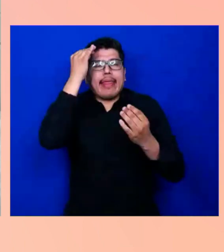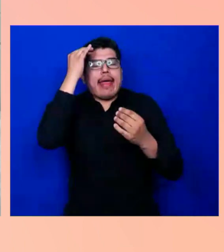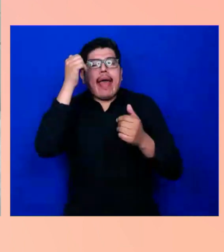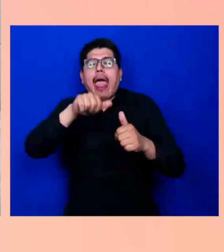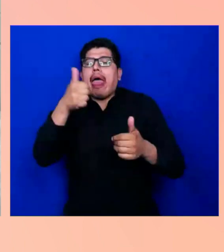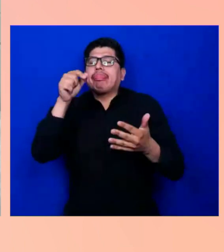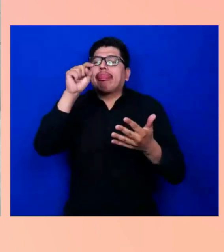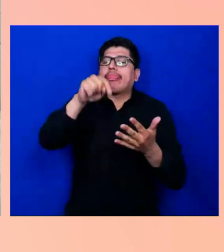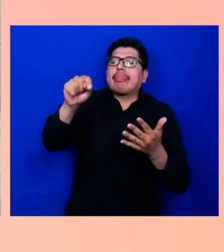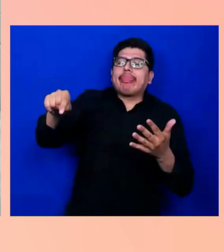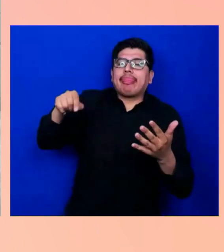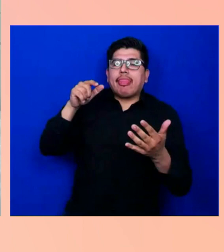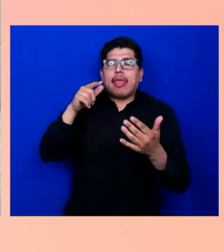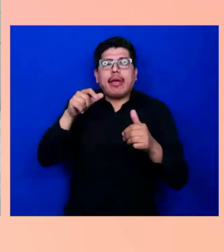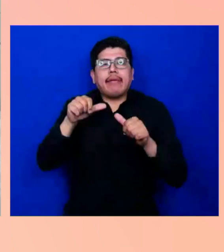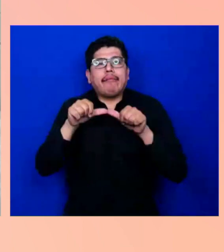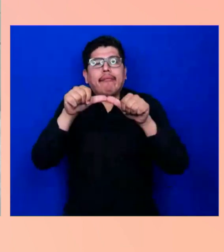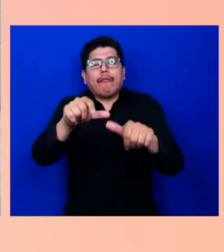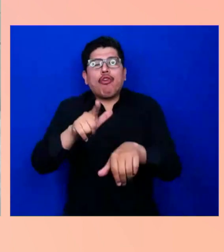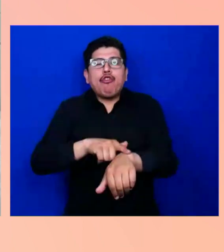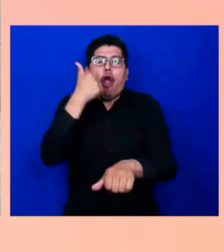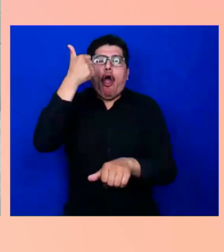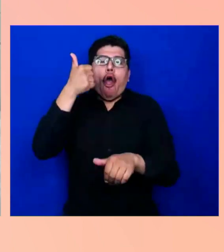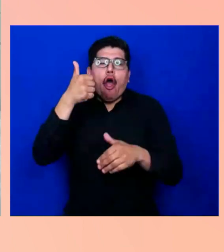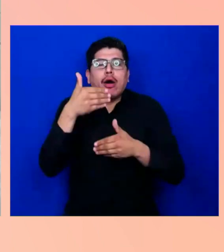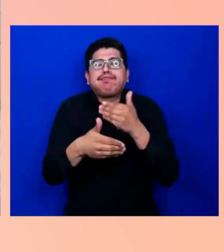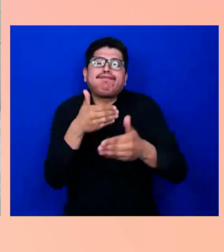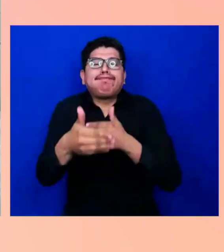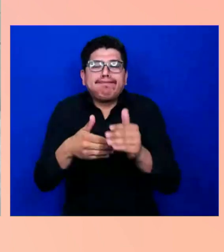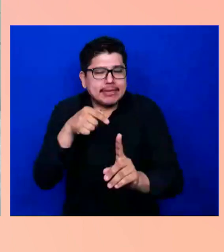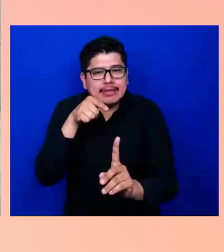that optimizes for retention and job fullfilment.